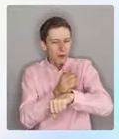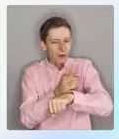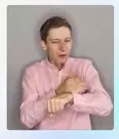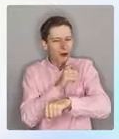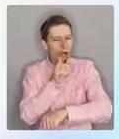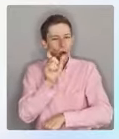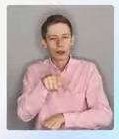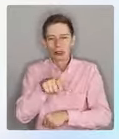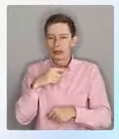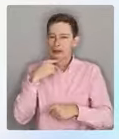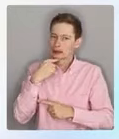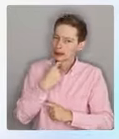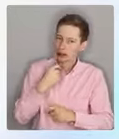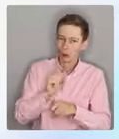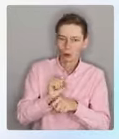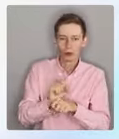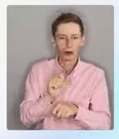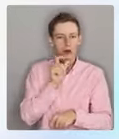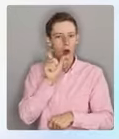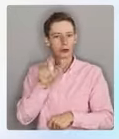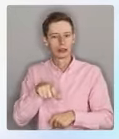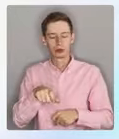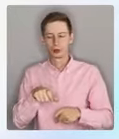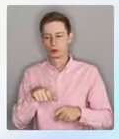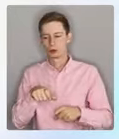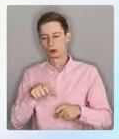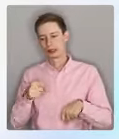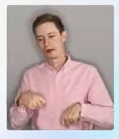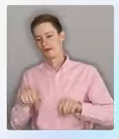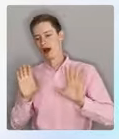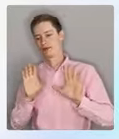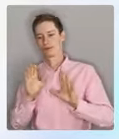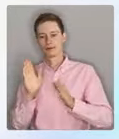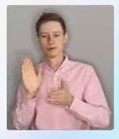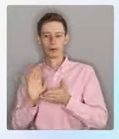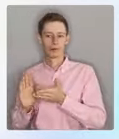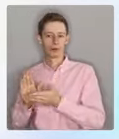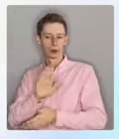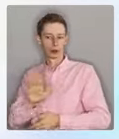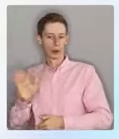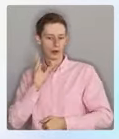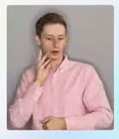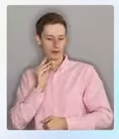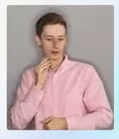you can make without requiring significant work or compromising your overall experience.